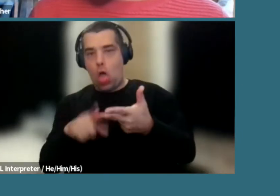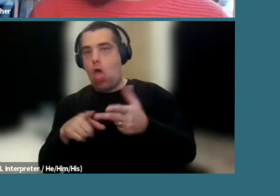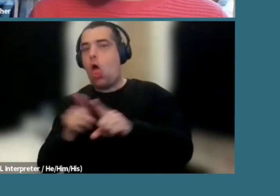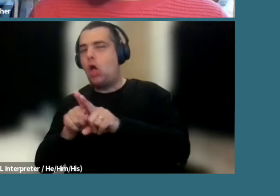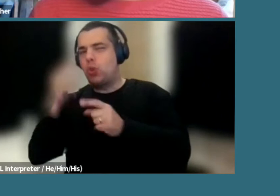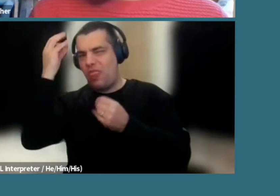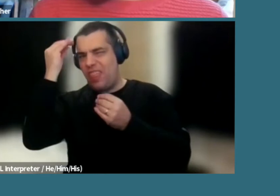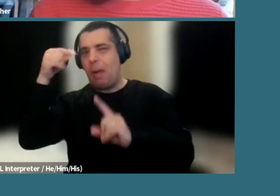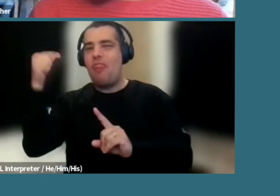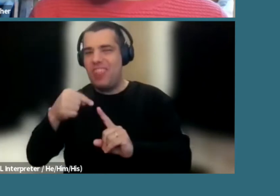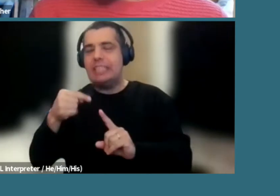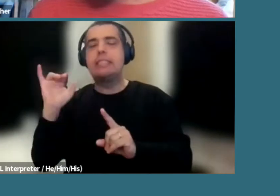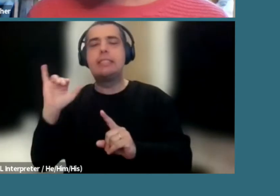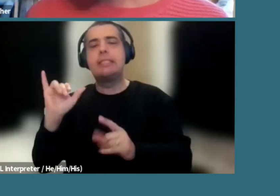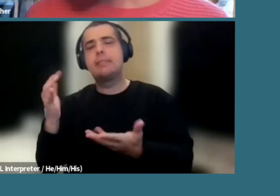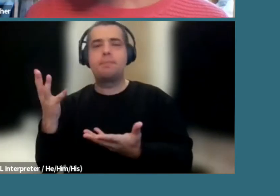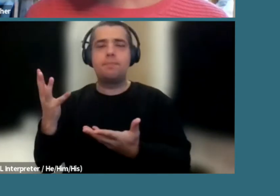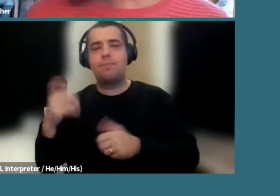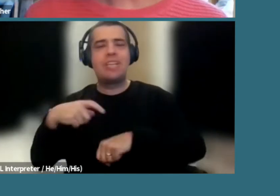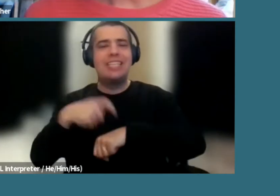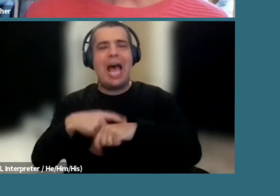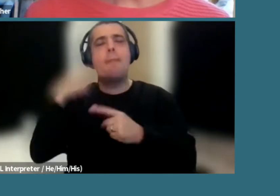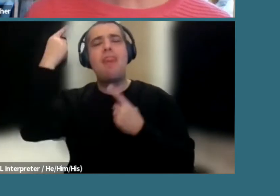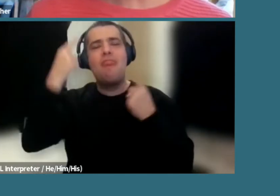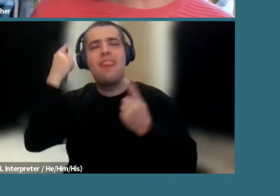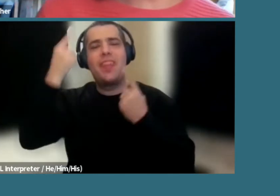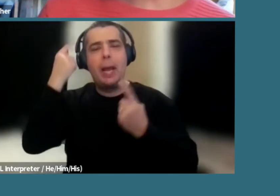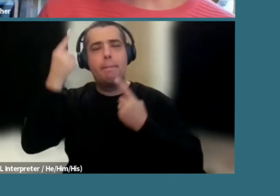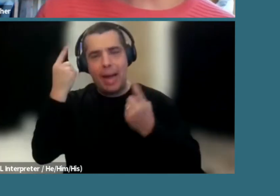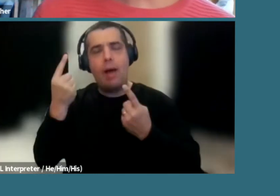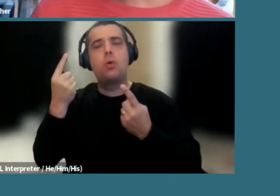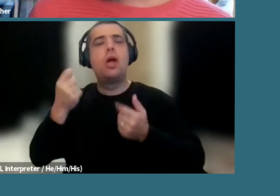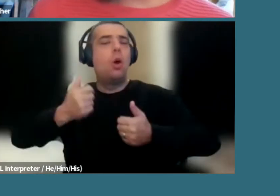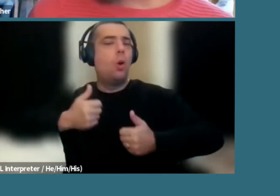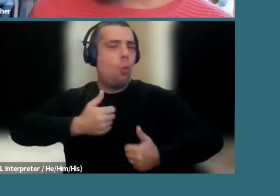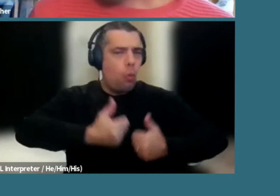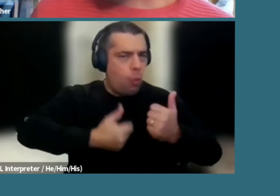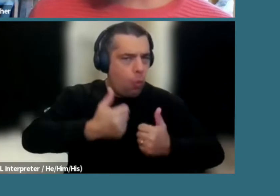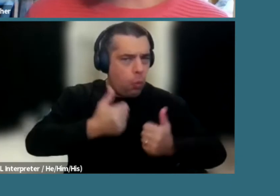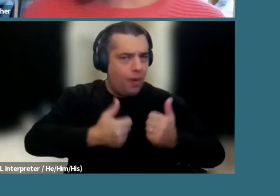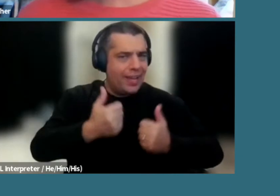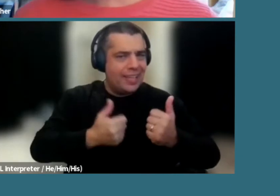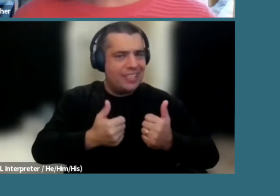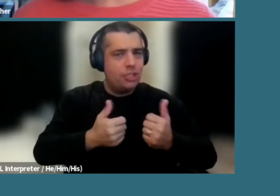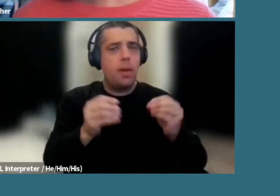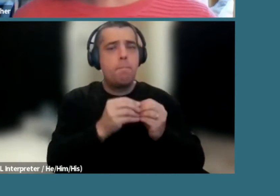this as just time to think about which was it harder or more,